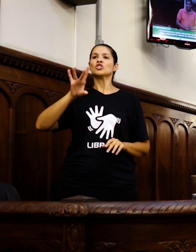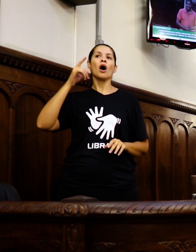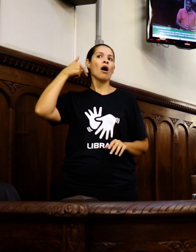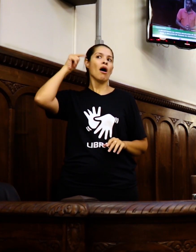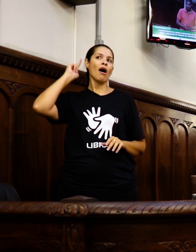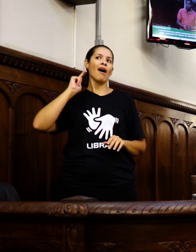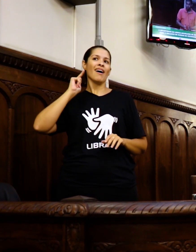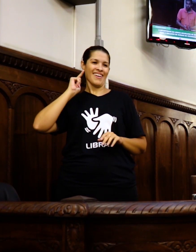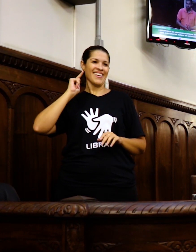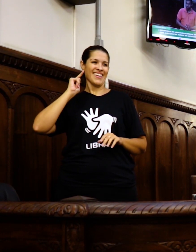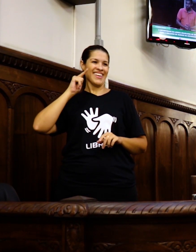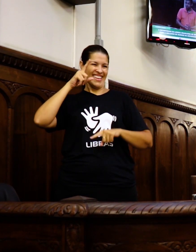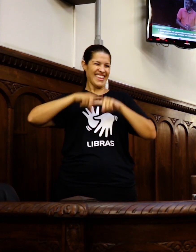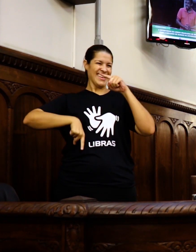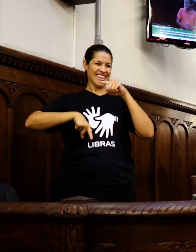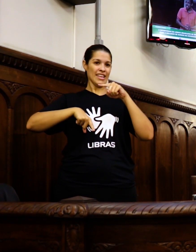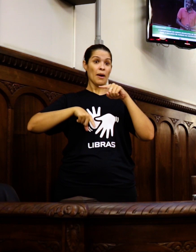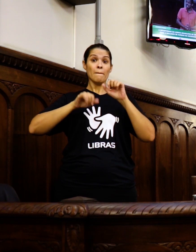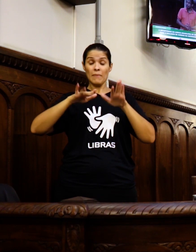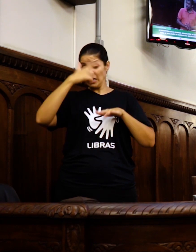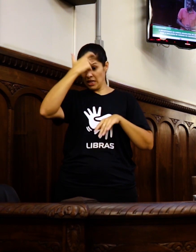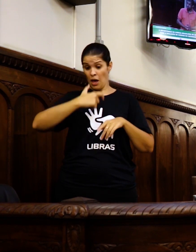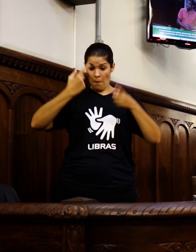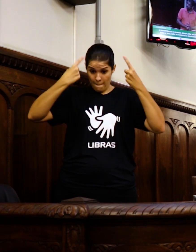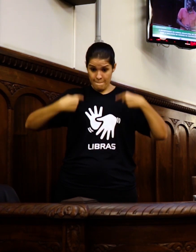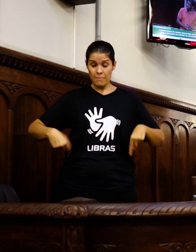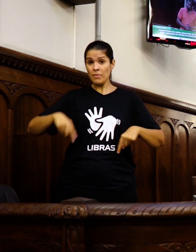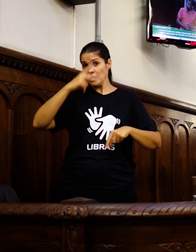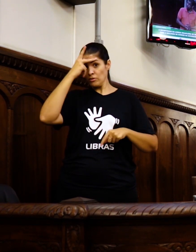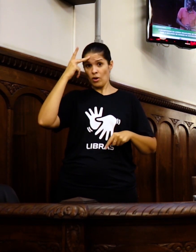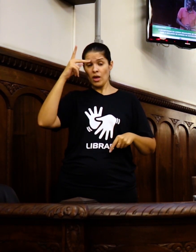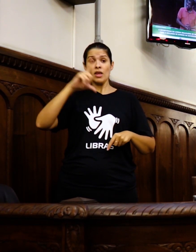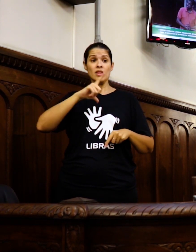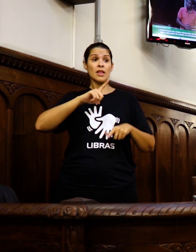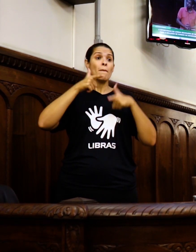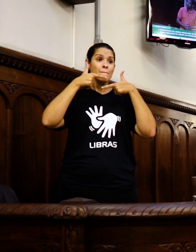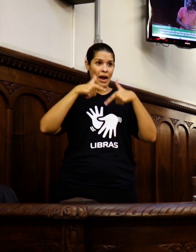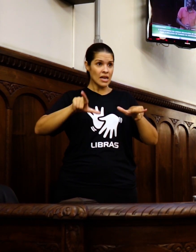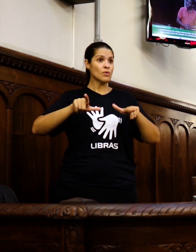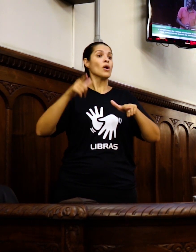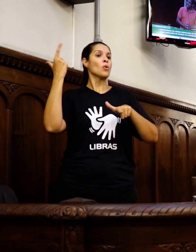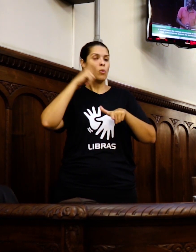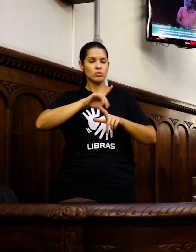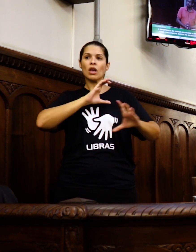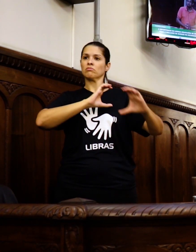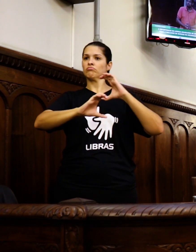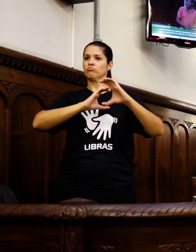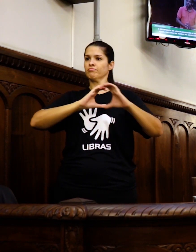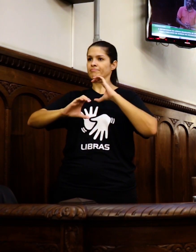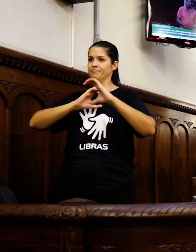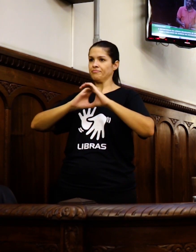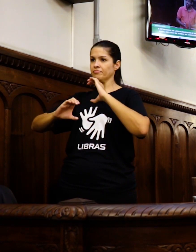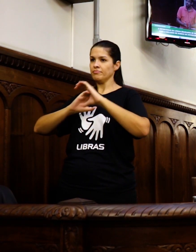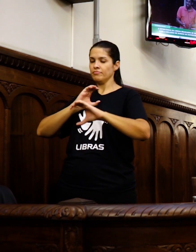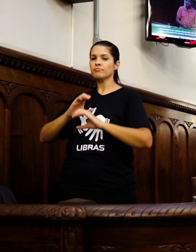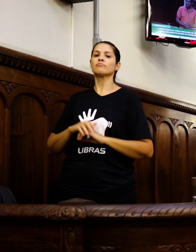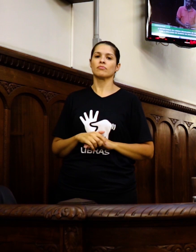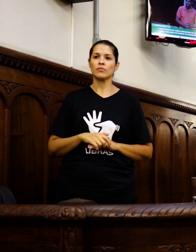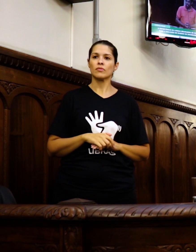They are people as a whole. They have a real language and they are able to reach the highest levels of education